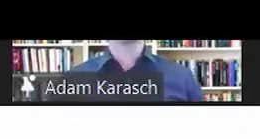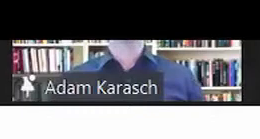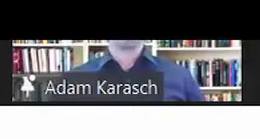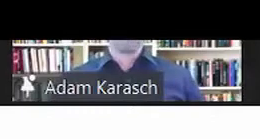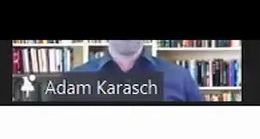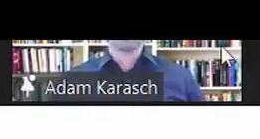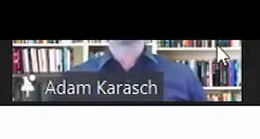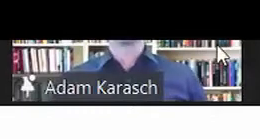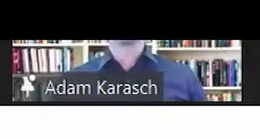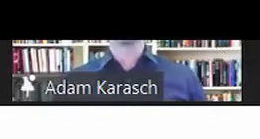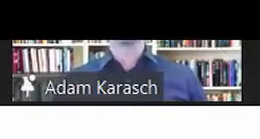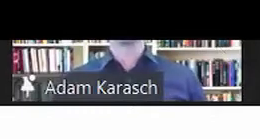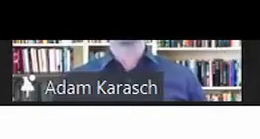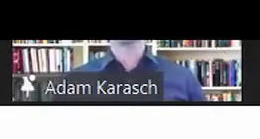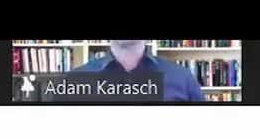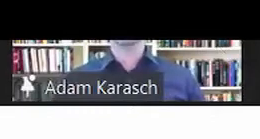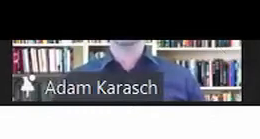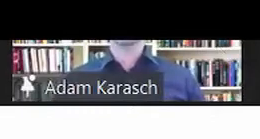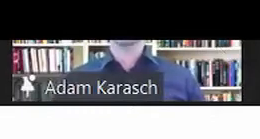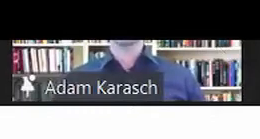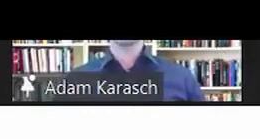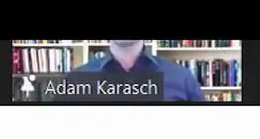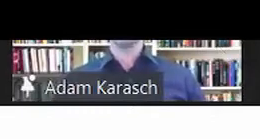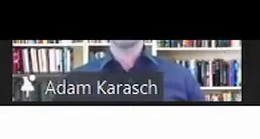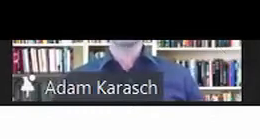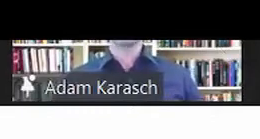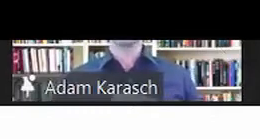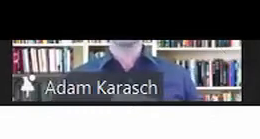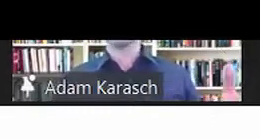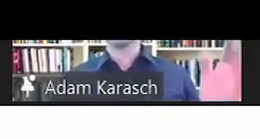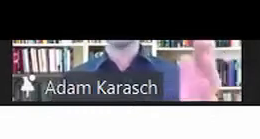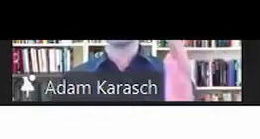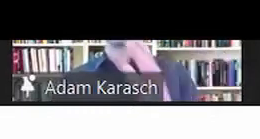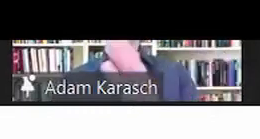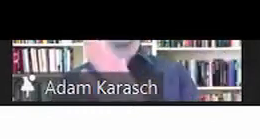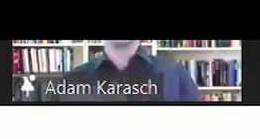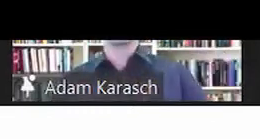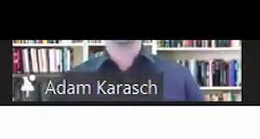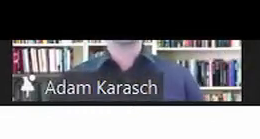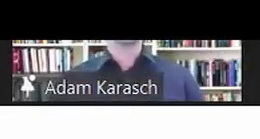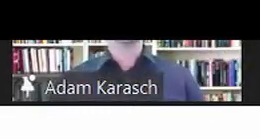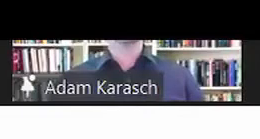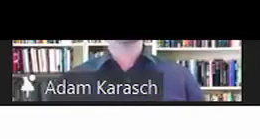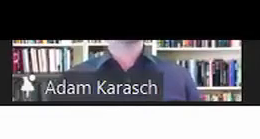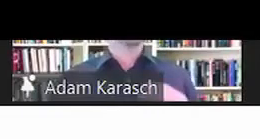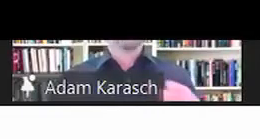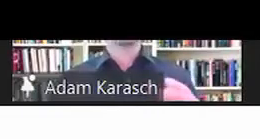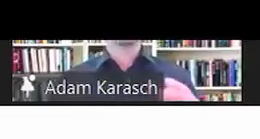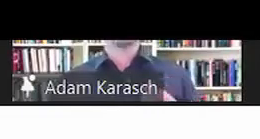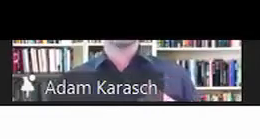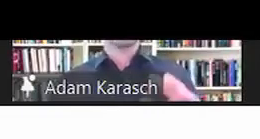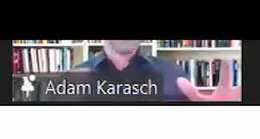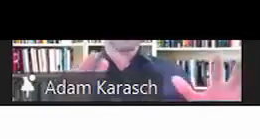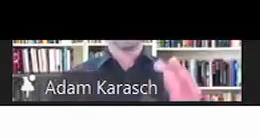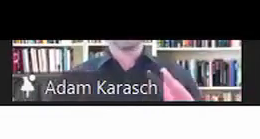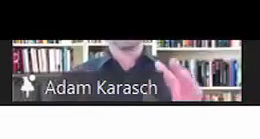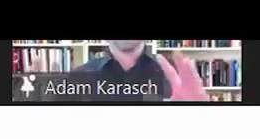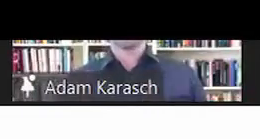for the deaf, the hard of hearing, and the blind. And each session will showcase the legal and practical